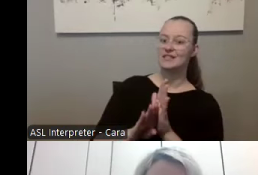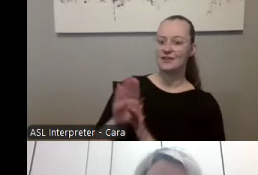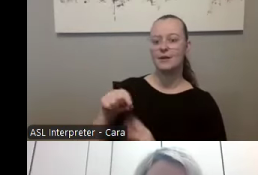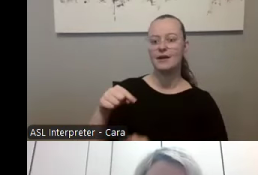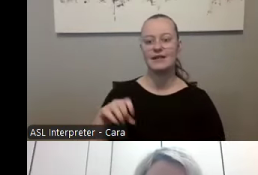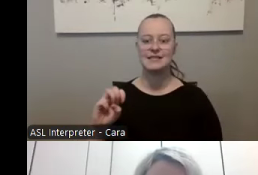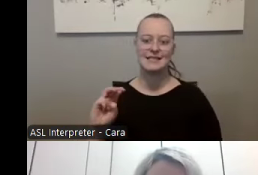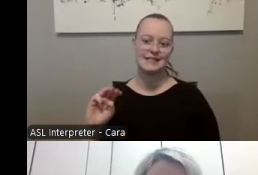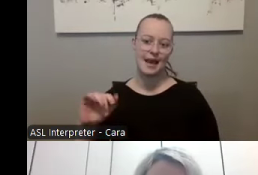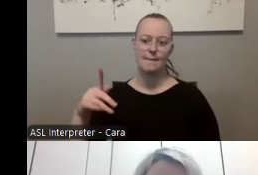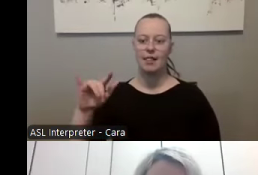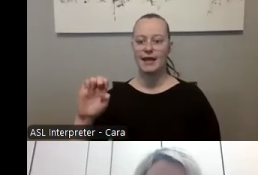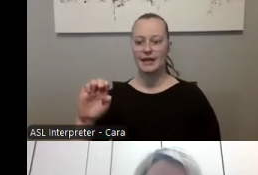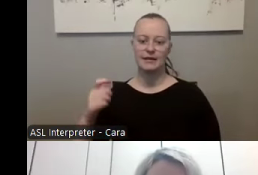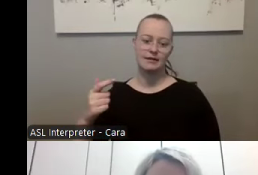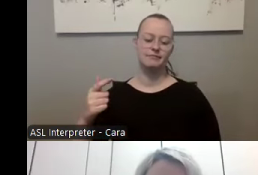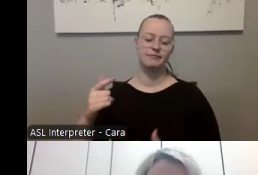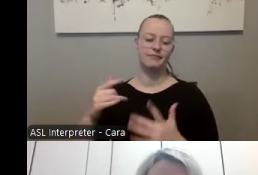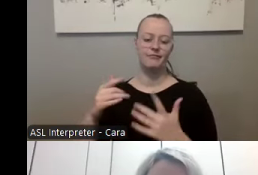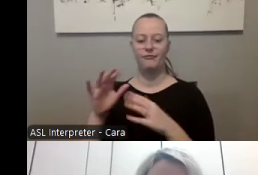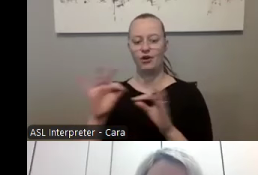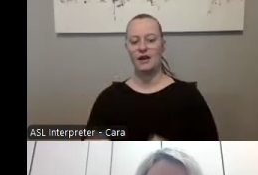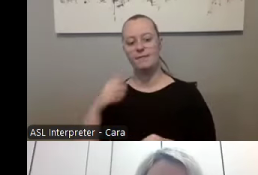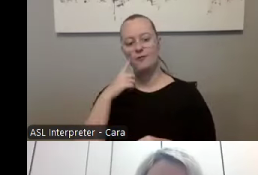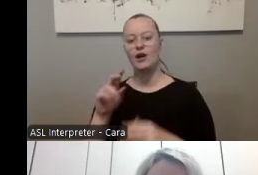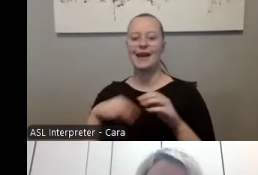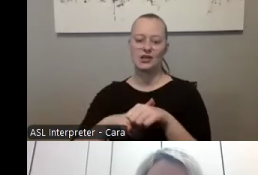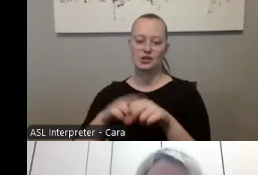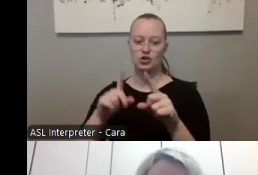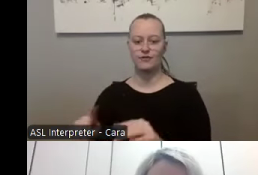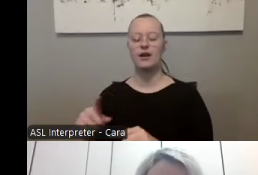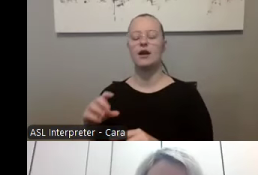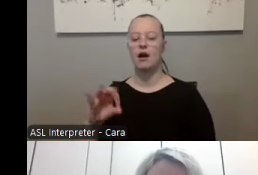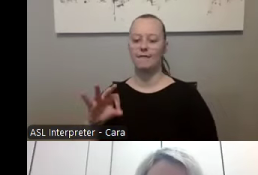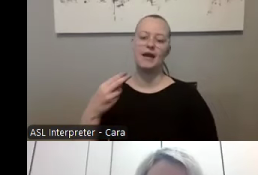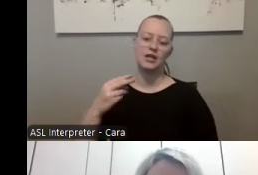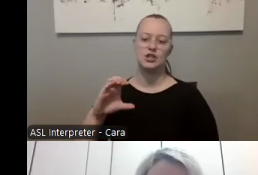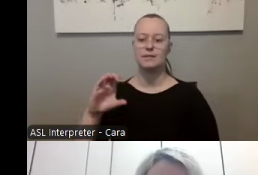frame to enable a national survey of HCBS workers. Our colleagues at the National Center on